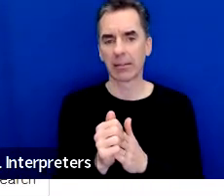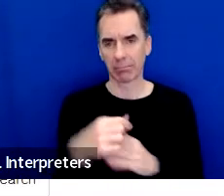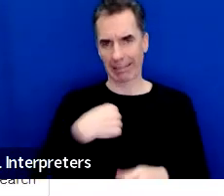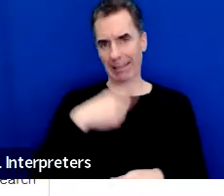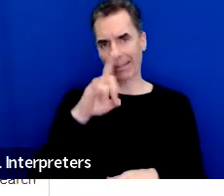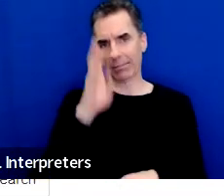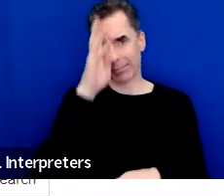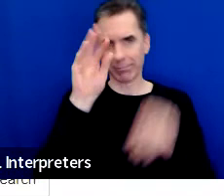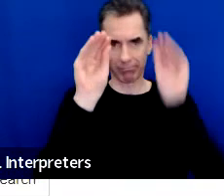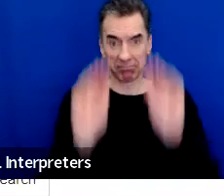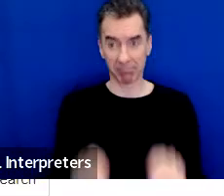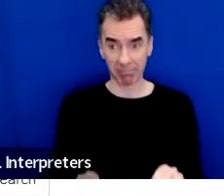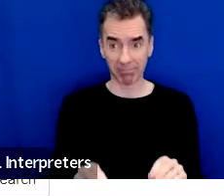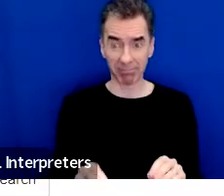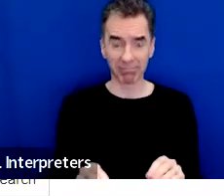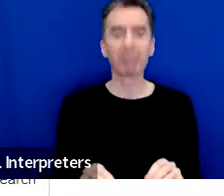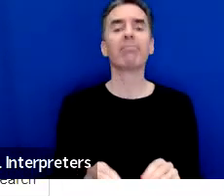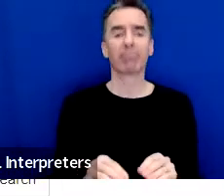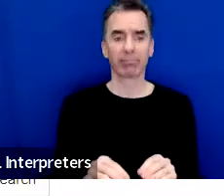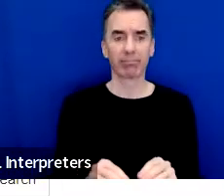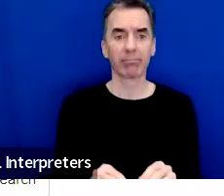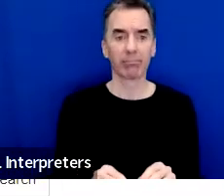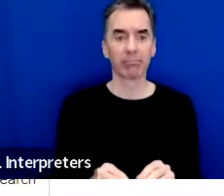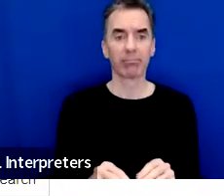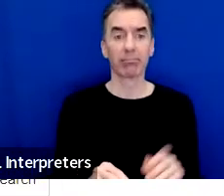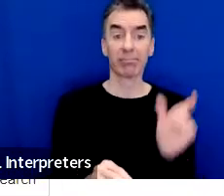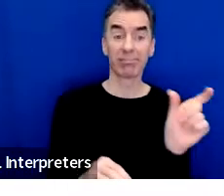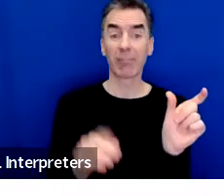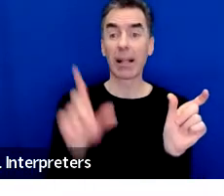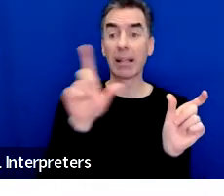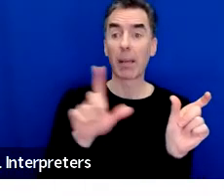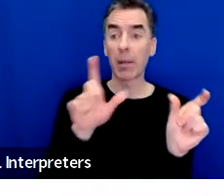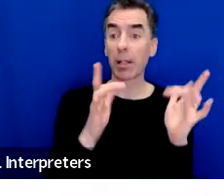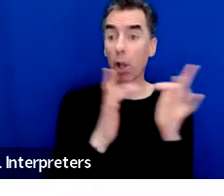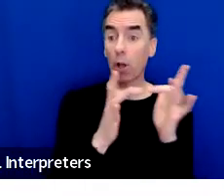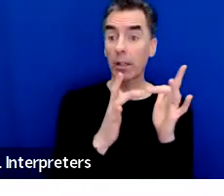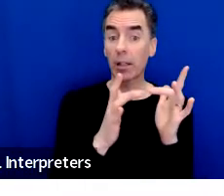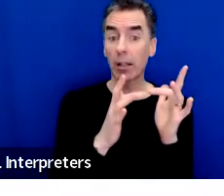and if you go to library contact, there's a few different links in here for, you know,